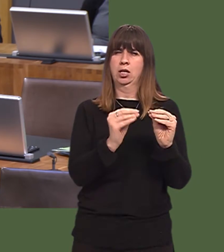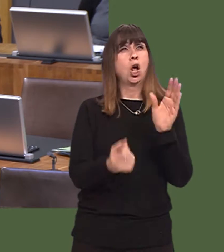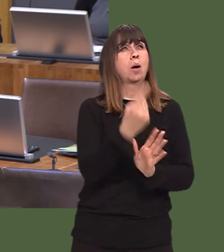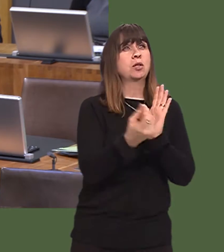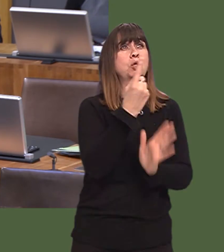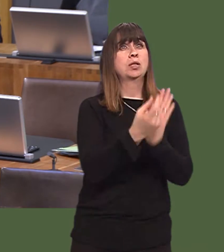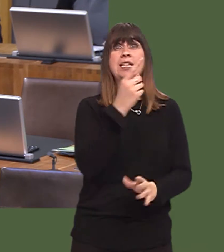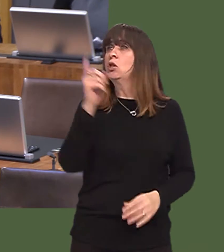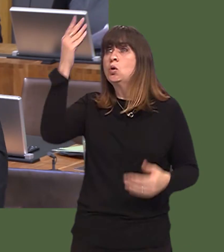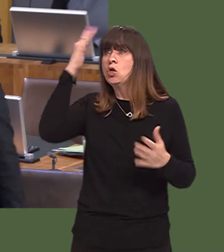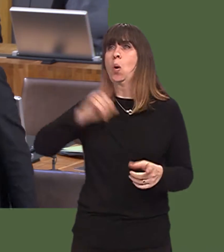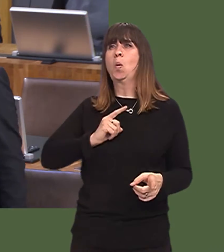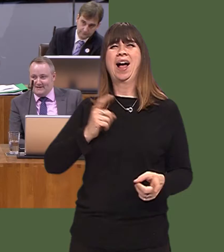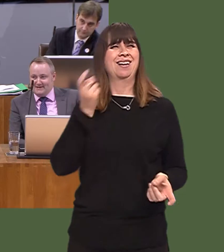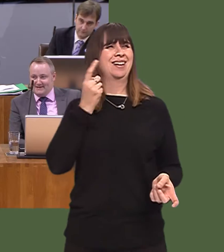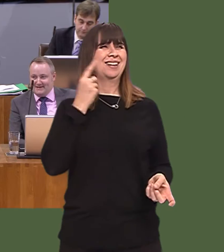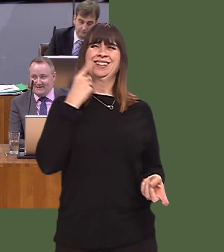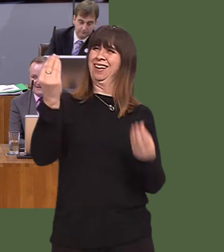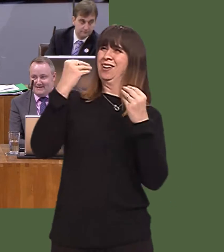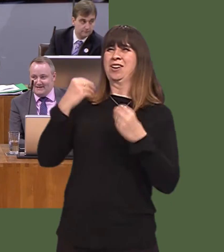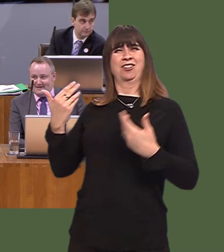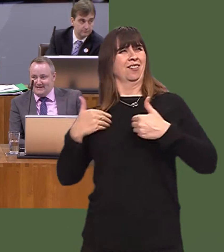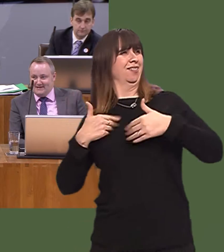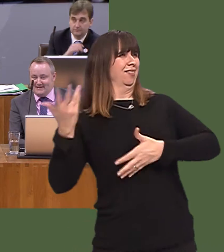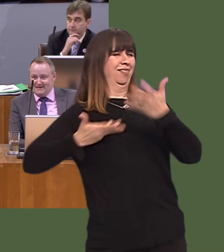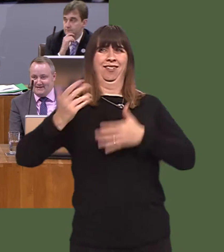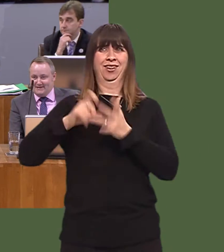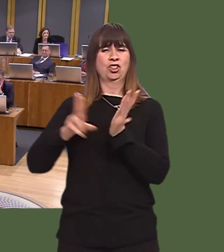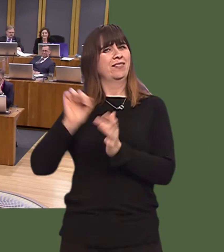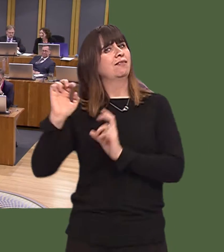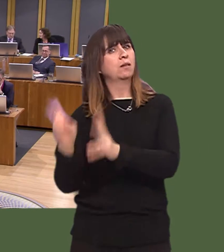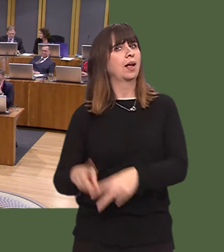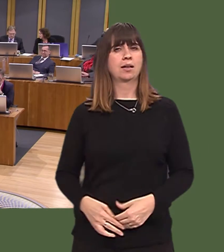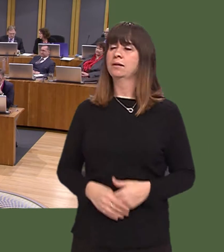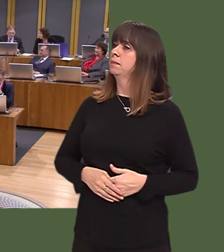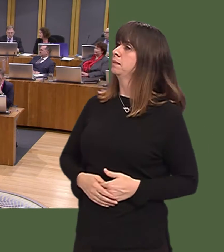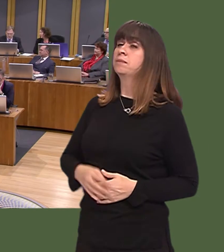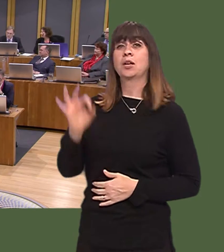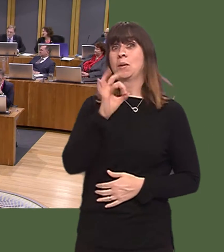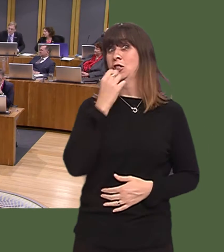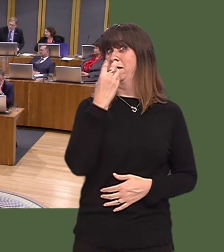because theyíve never had to fight for it themselves. Mark Isherwood: 4.